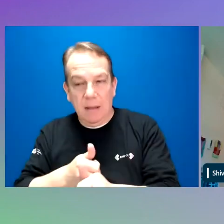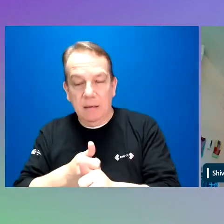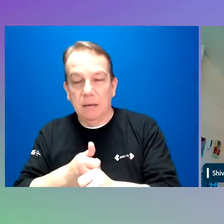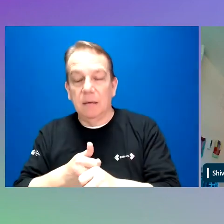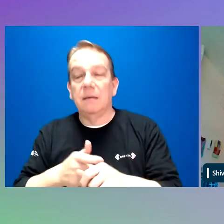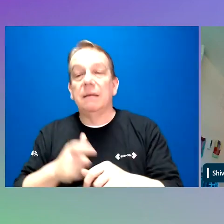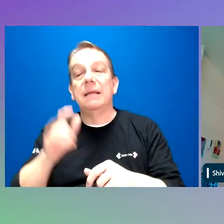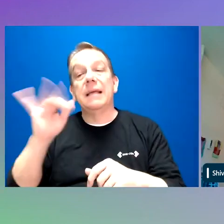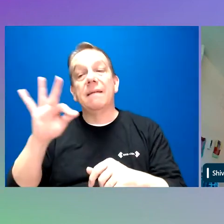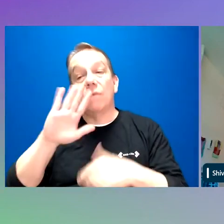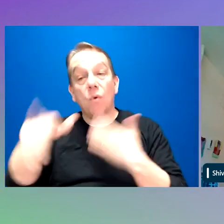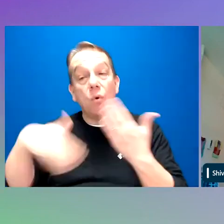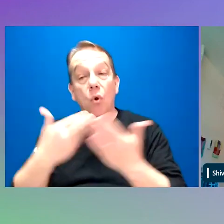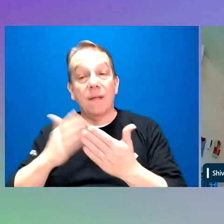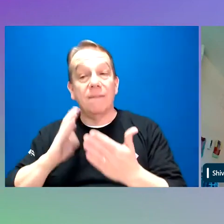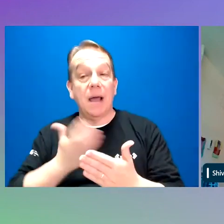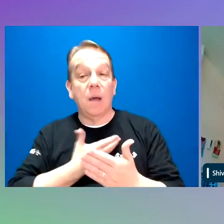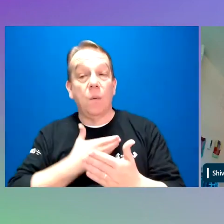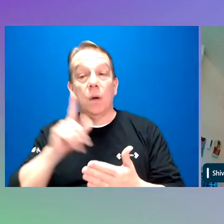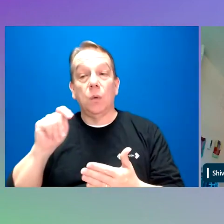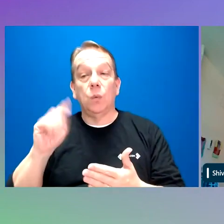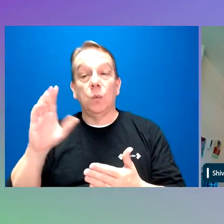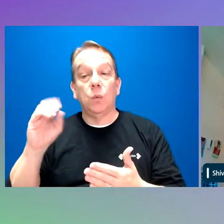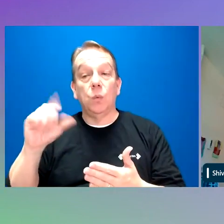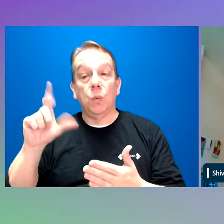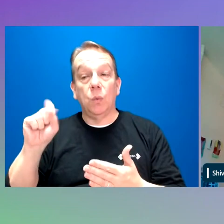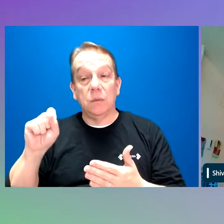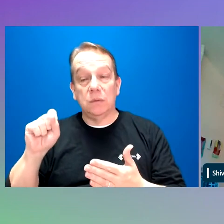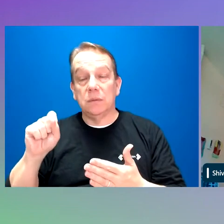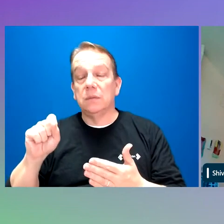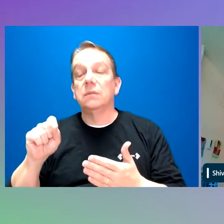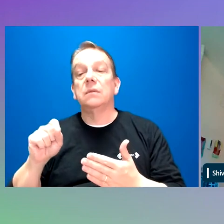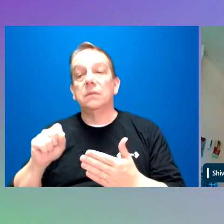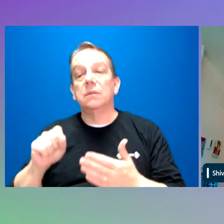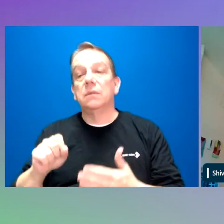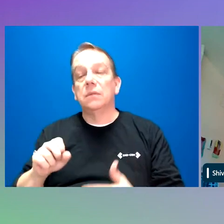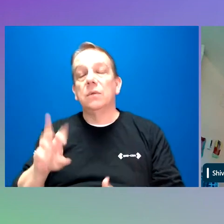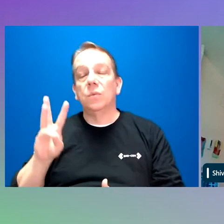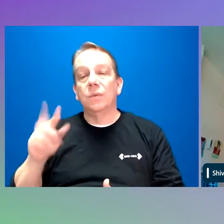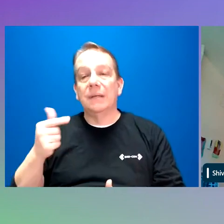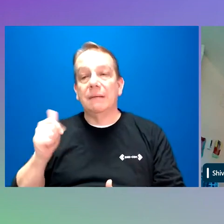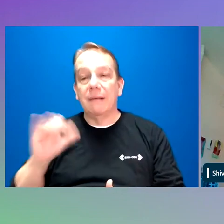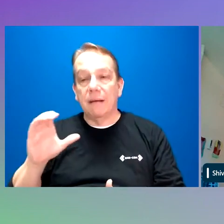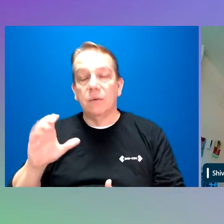our tools are, uh, upgraded to